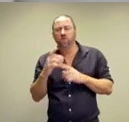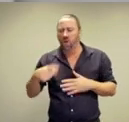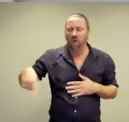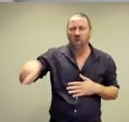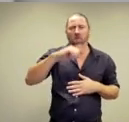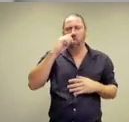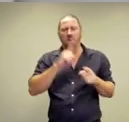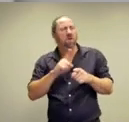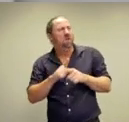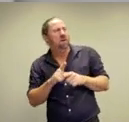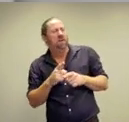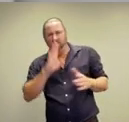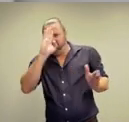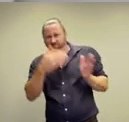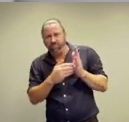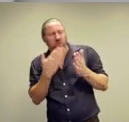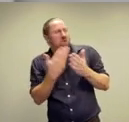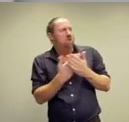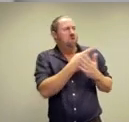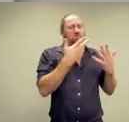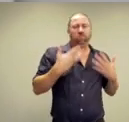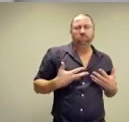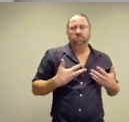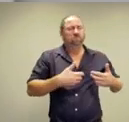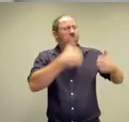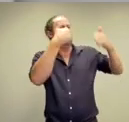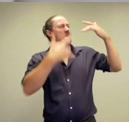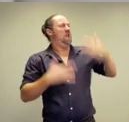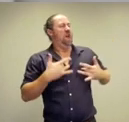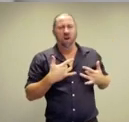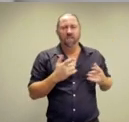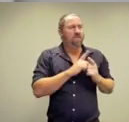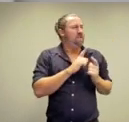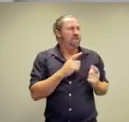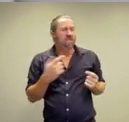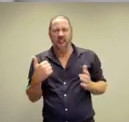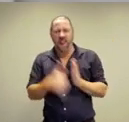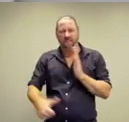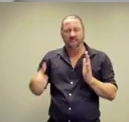disenfranchised can sometimes share things in common that actually